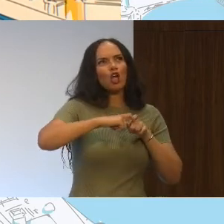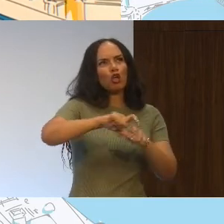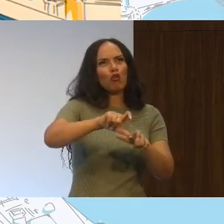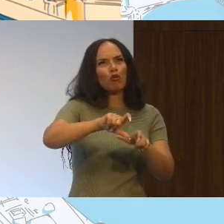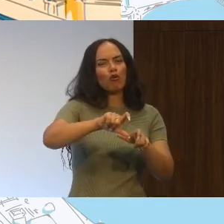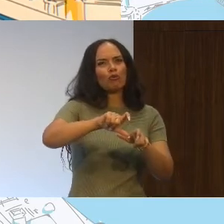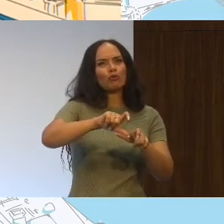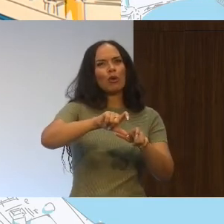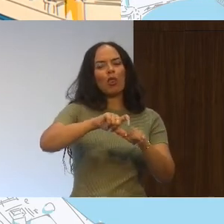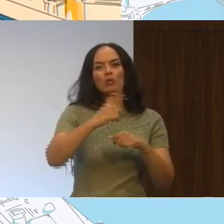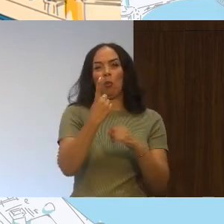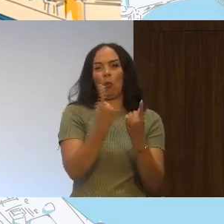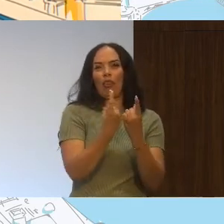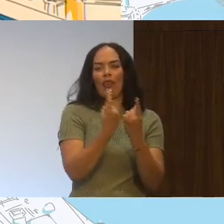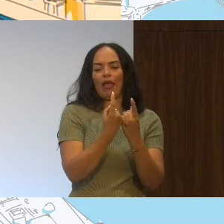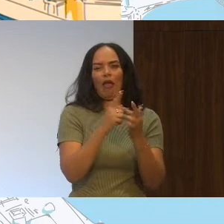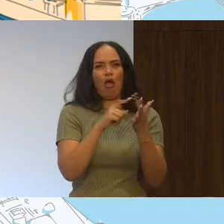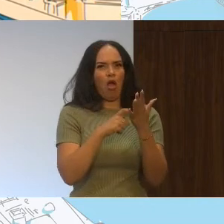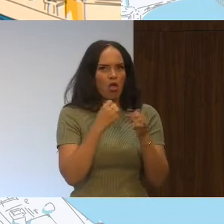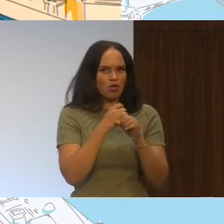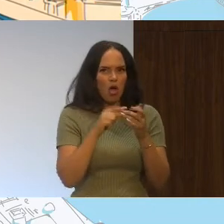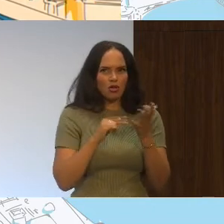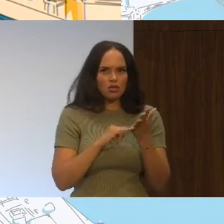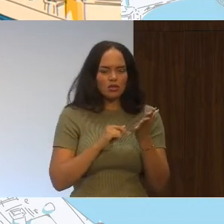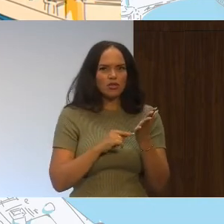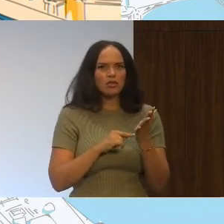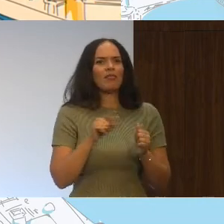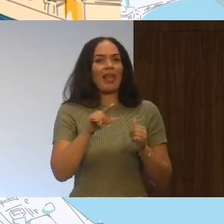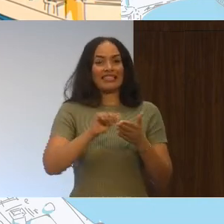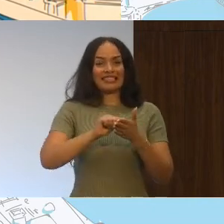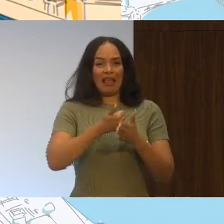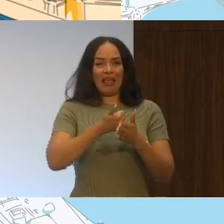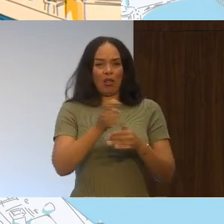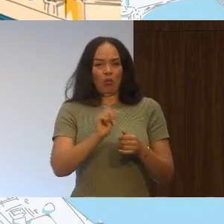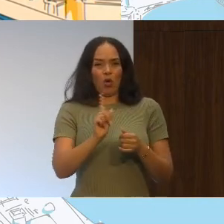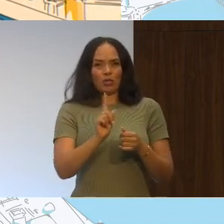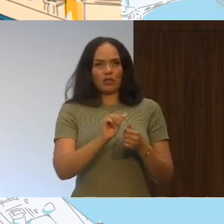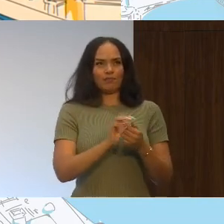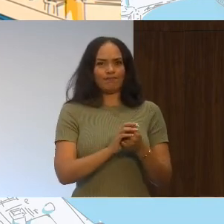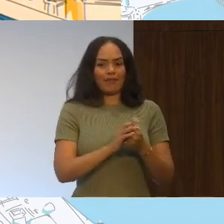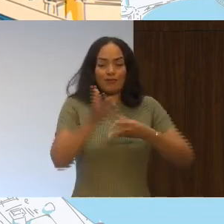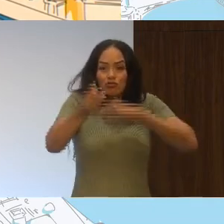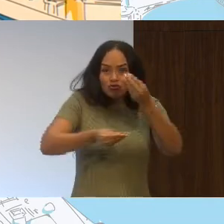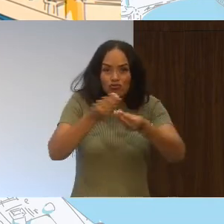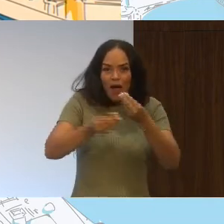And so the main skill that you had to have was to describe to someone how to cut a suppository half.